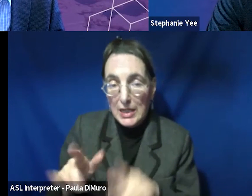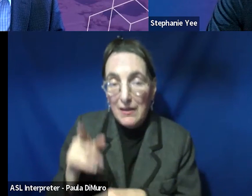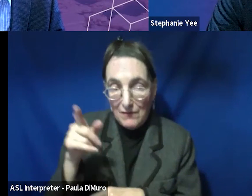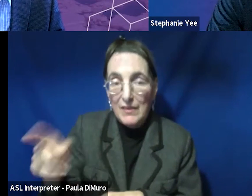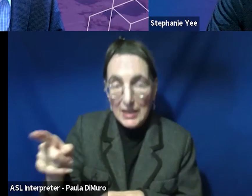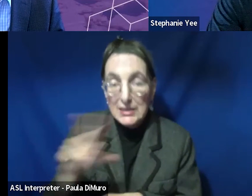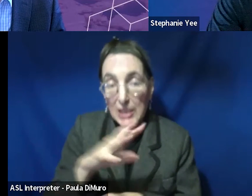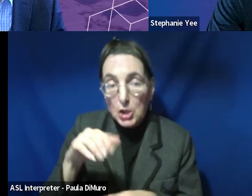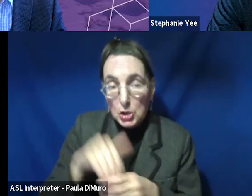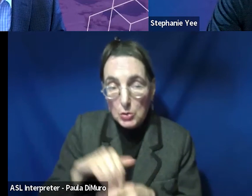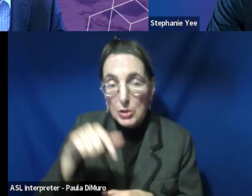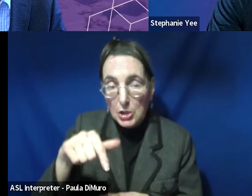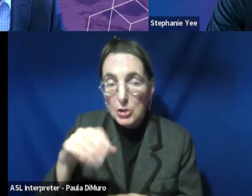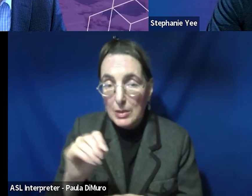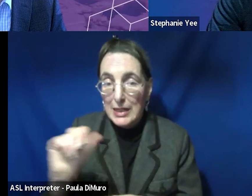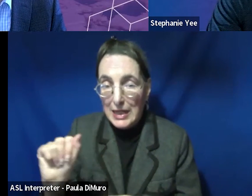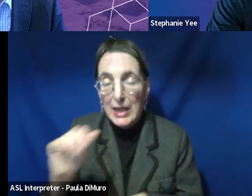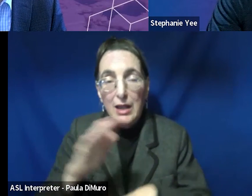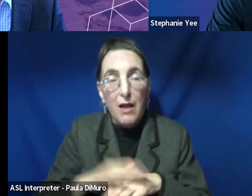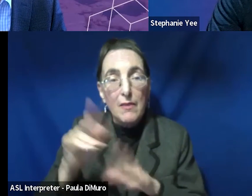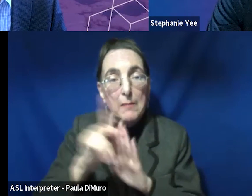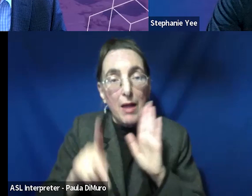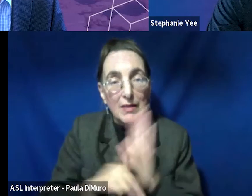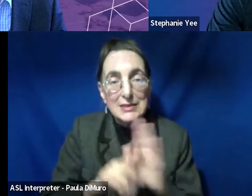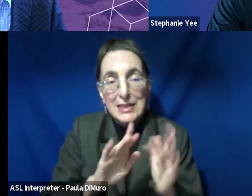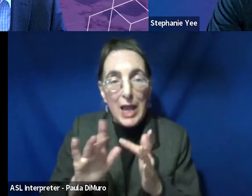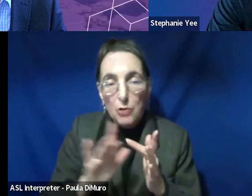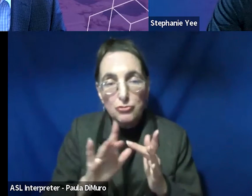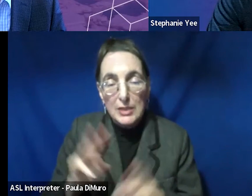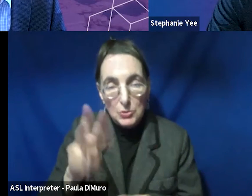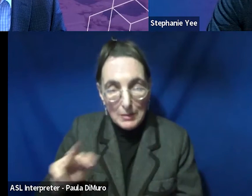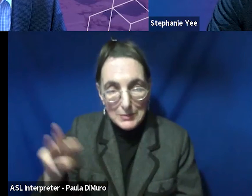on the policy outreach website and on our YouTube channel.